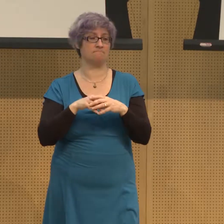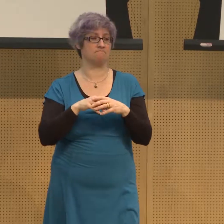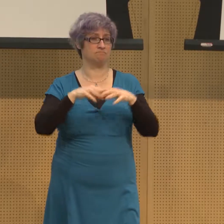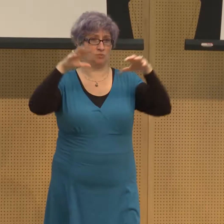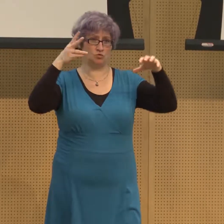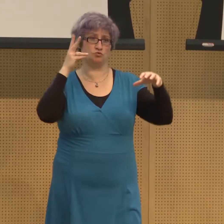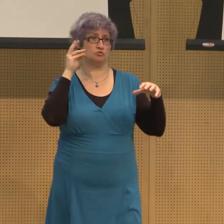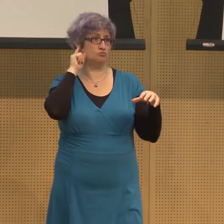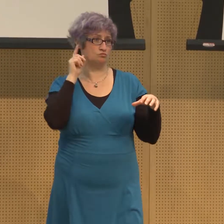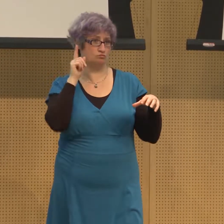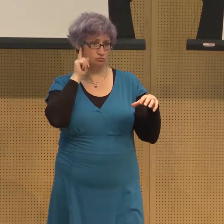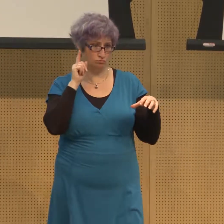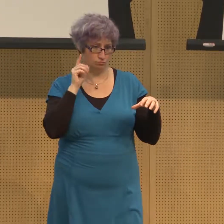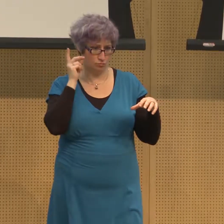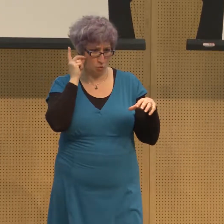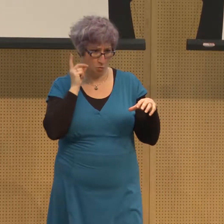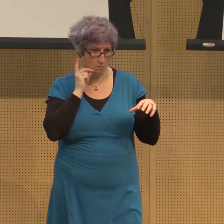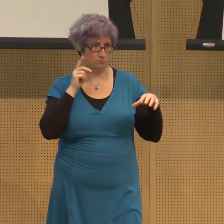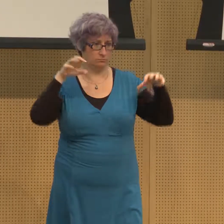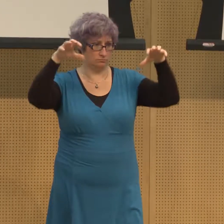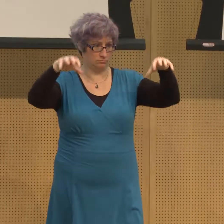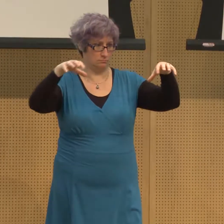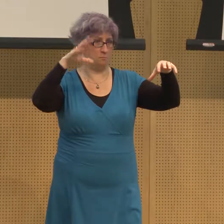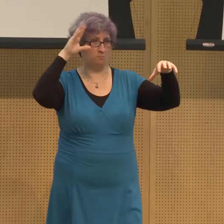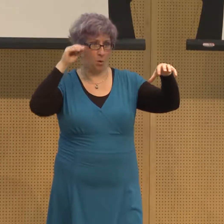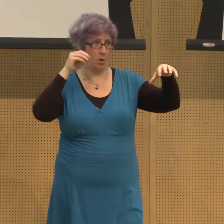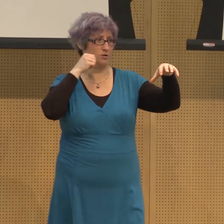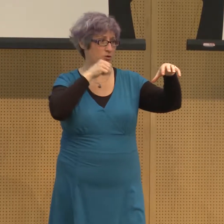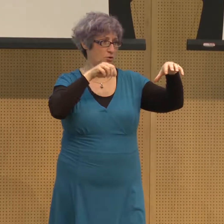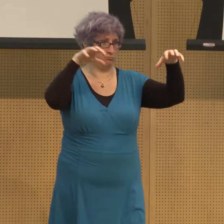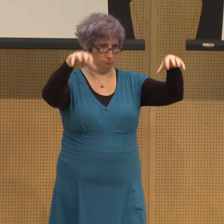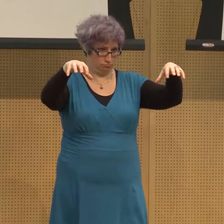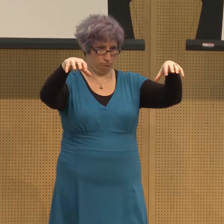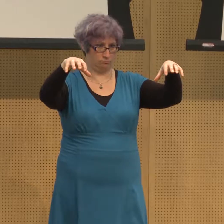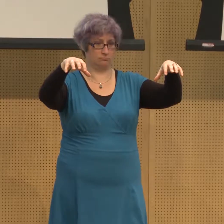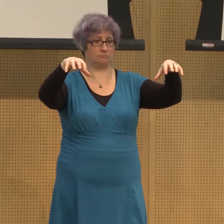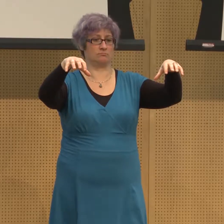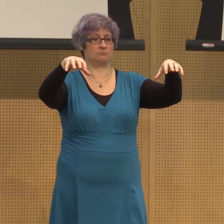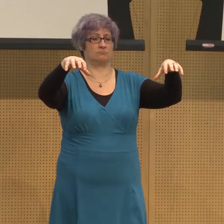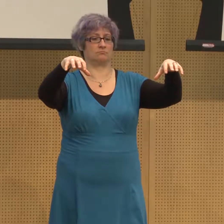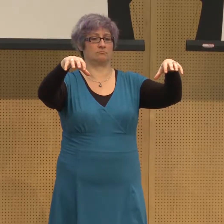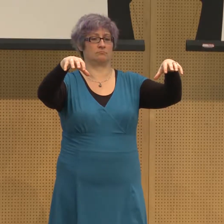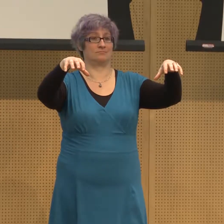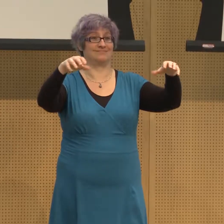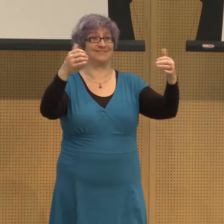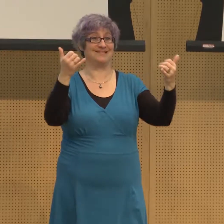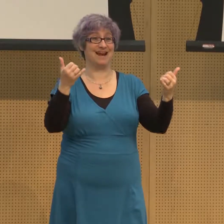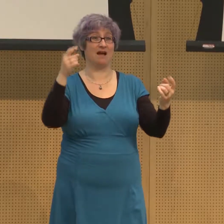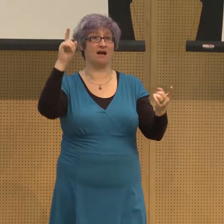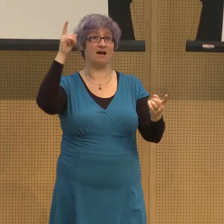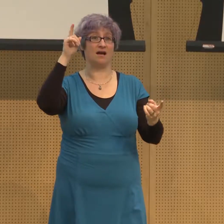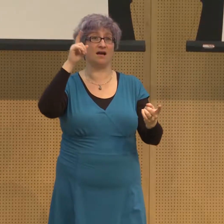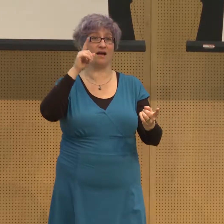Then they had about 35 students. They do have a dorm, a boys and girls dorm separately.